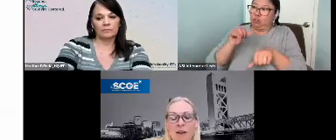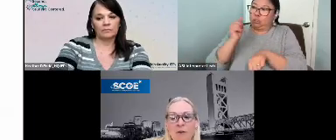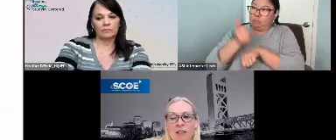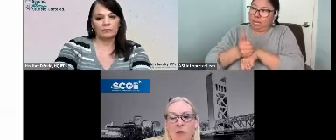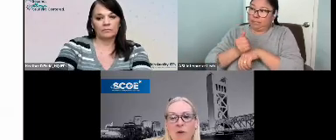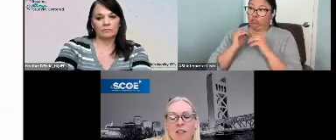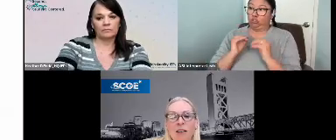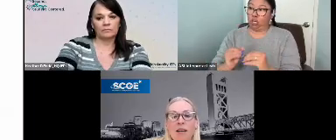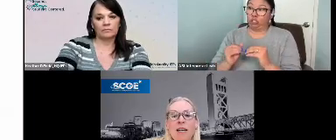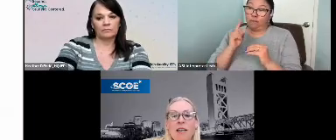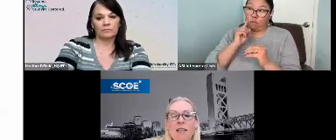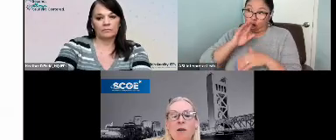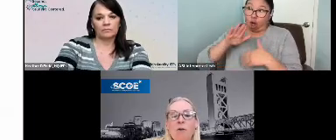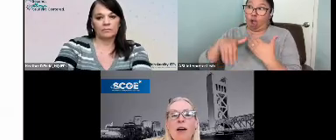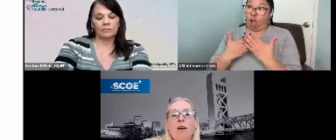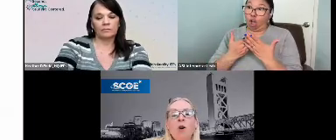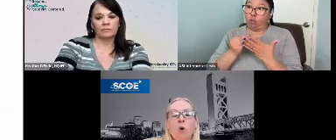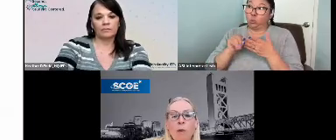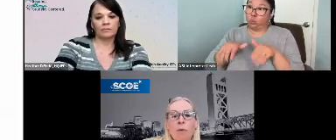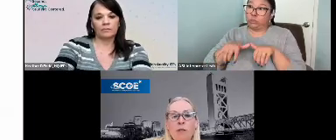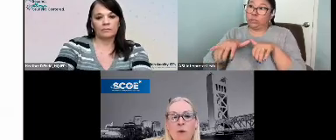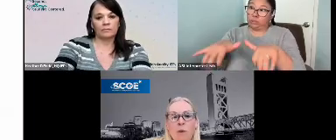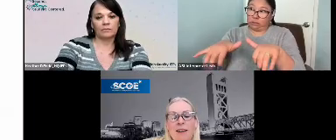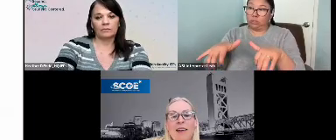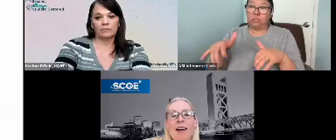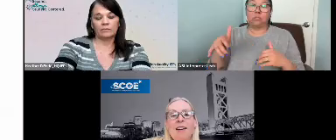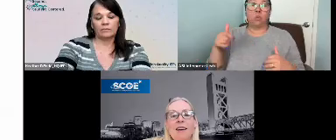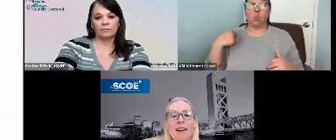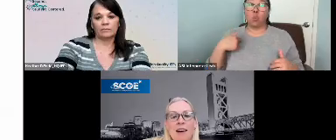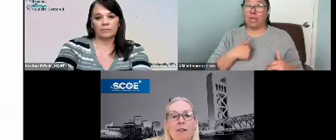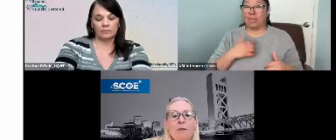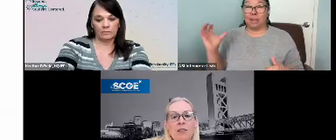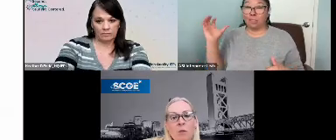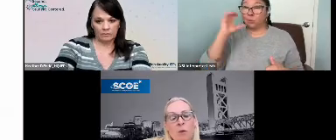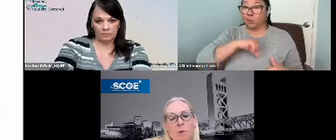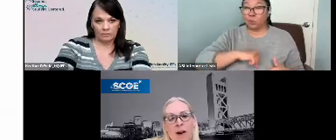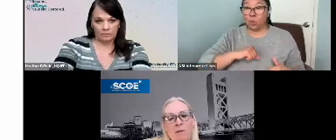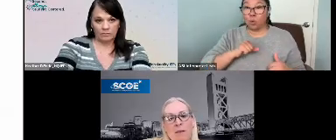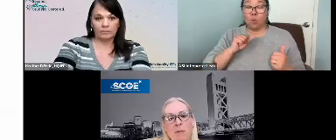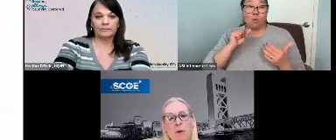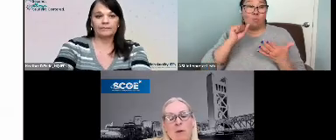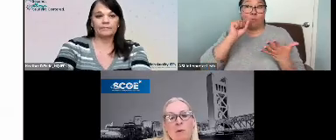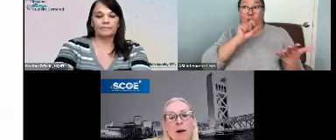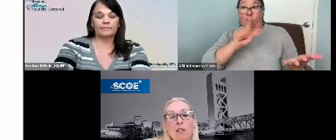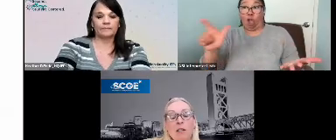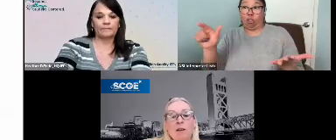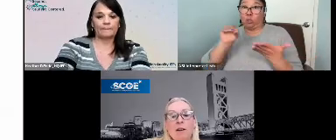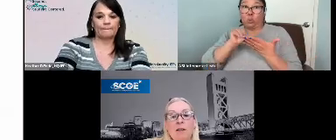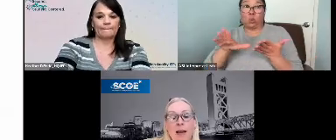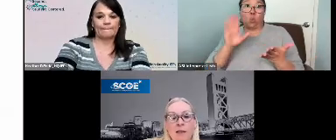to every student is so that we're presuming that every student will benefit from new information.